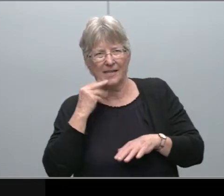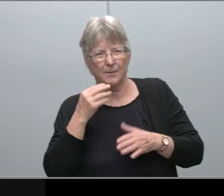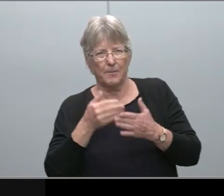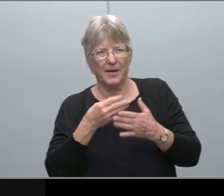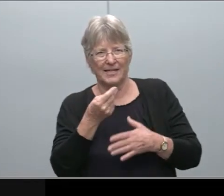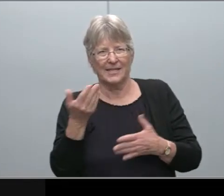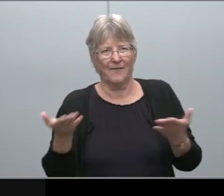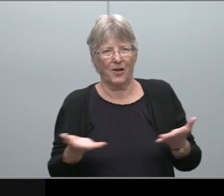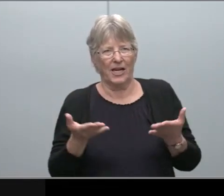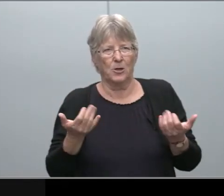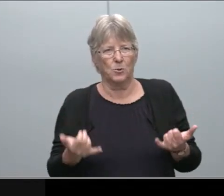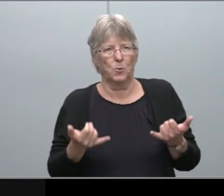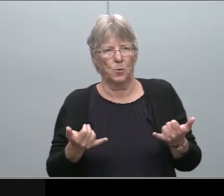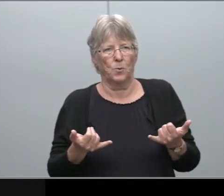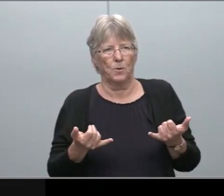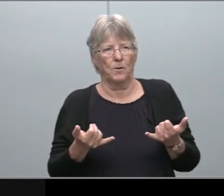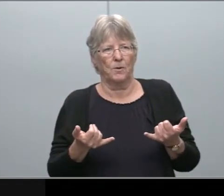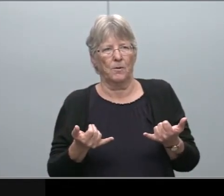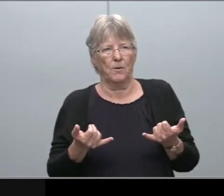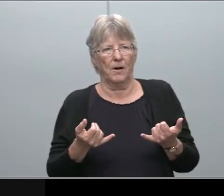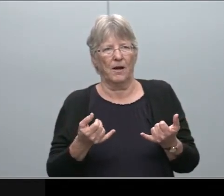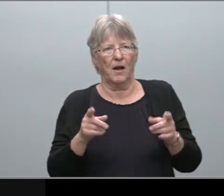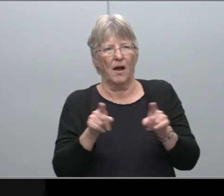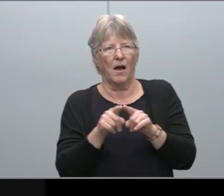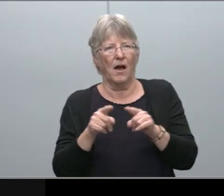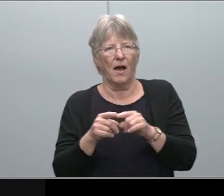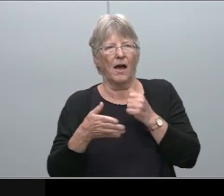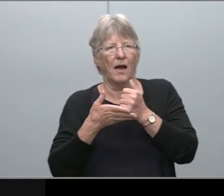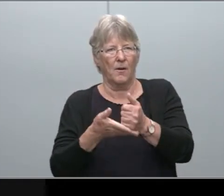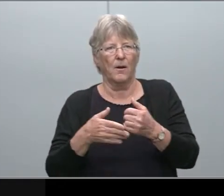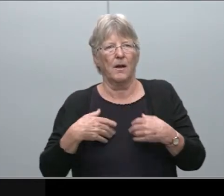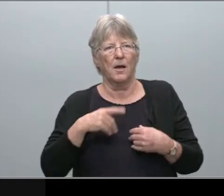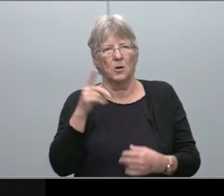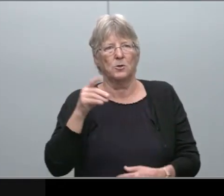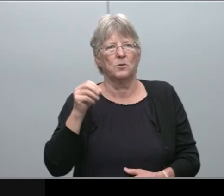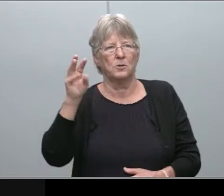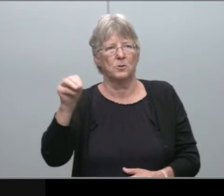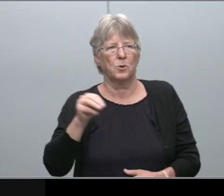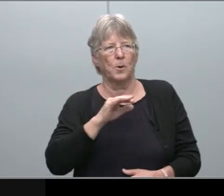They're a small group and individualized supports by students and paraprofessionals that is happening.